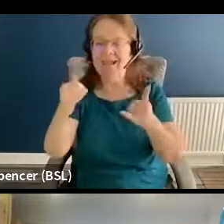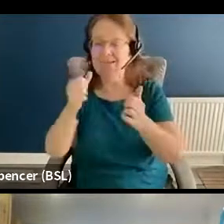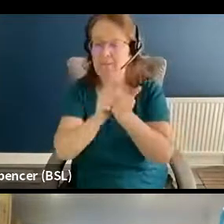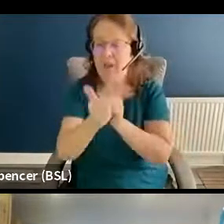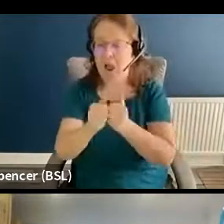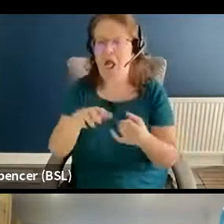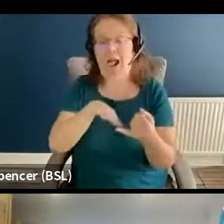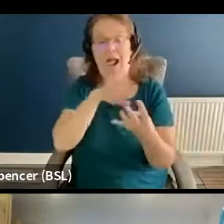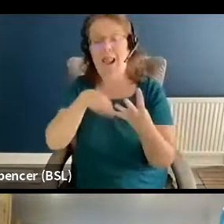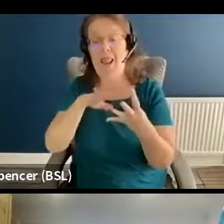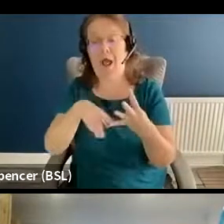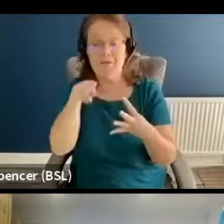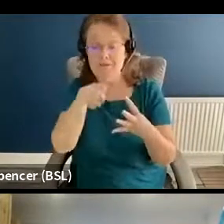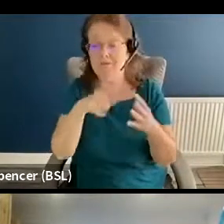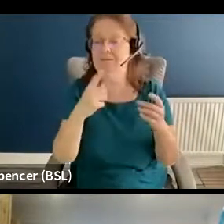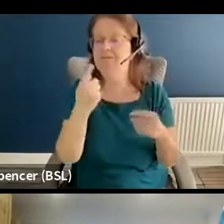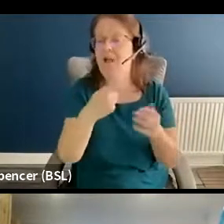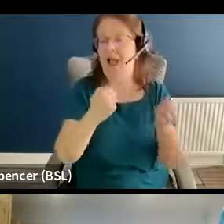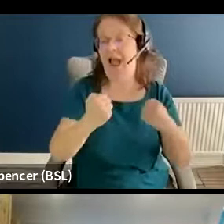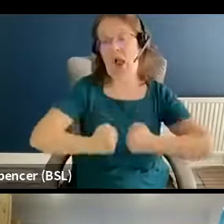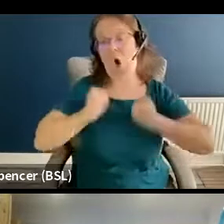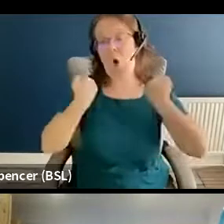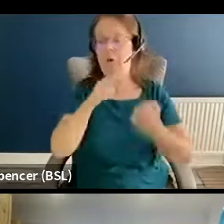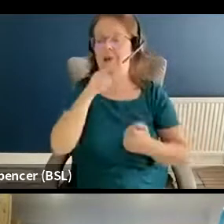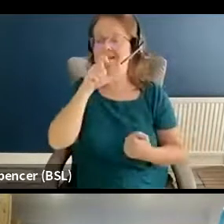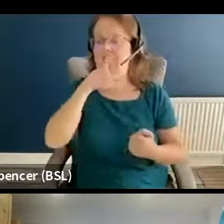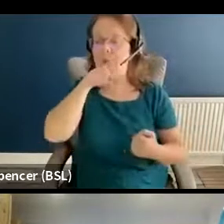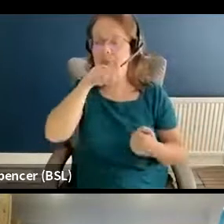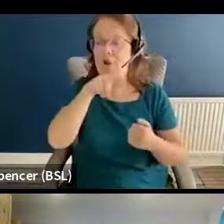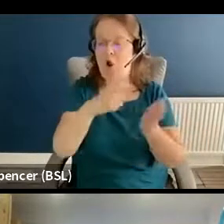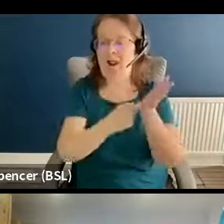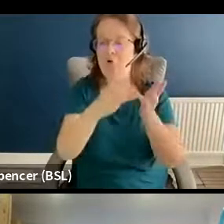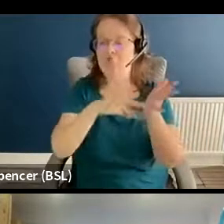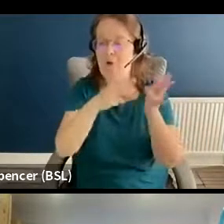but by no means, least Cyber-Ducks's very own, Ramon Lapenta, a Front-end Technical Lead